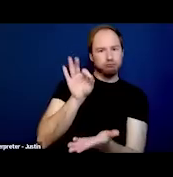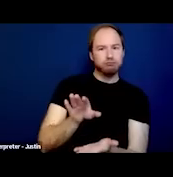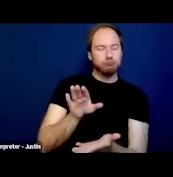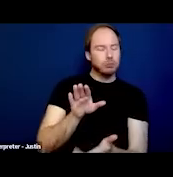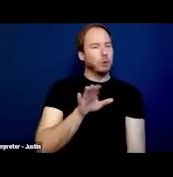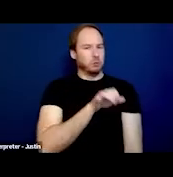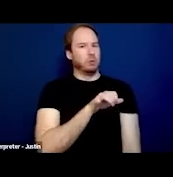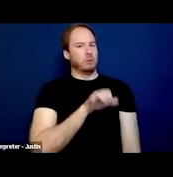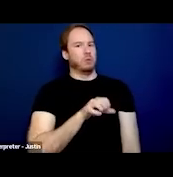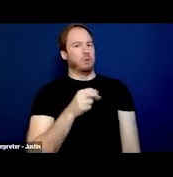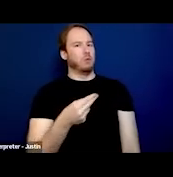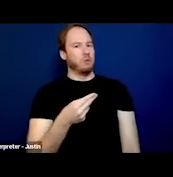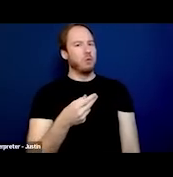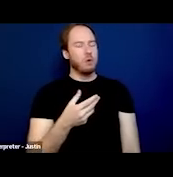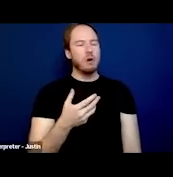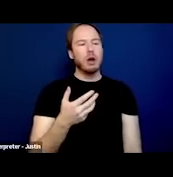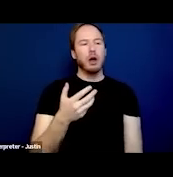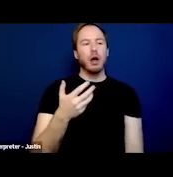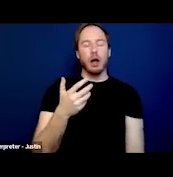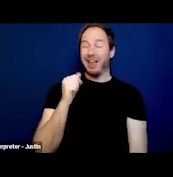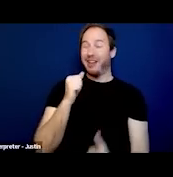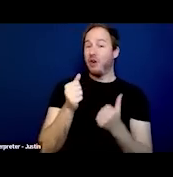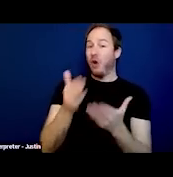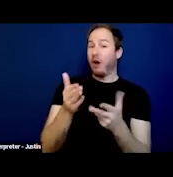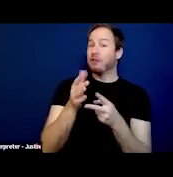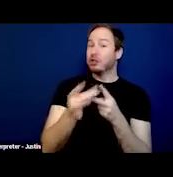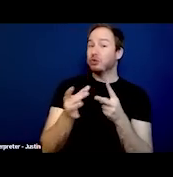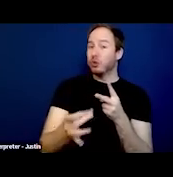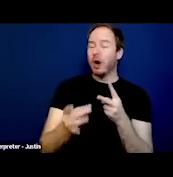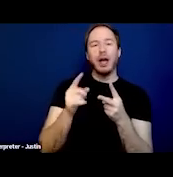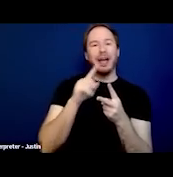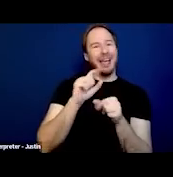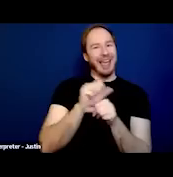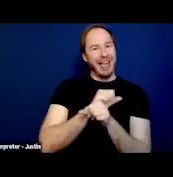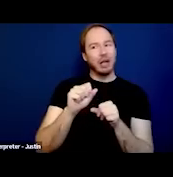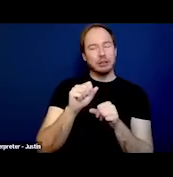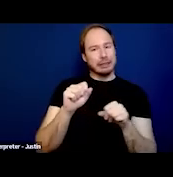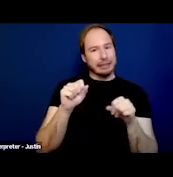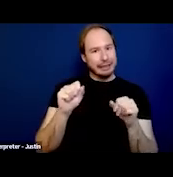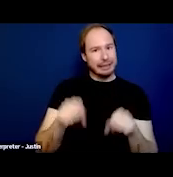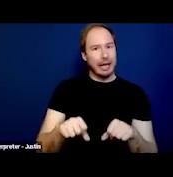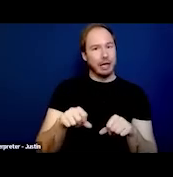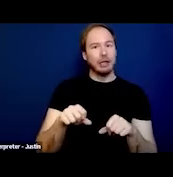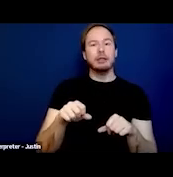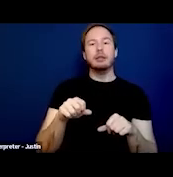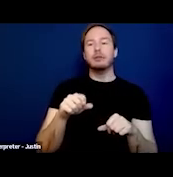Offer choices, and the key here is offering choices that are acceptable to you. So just two simple things.